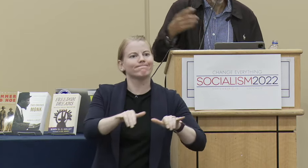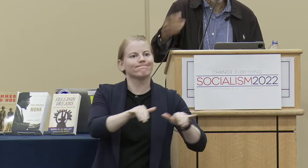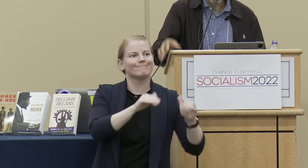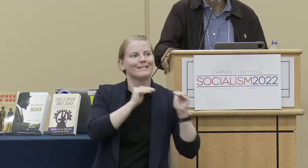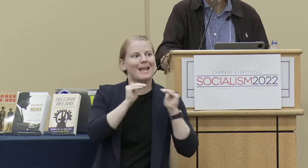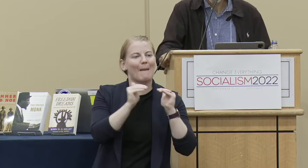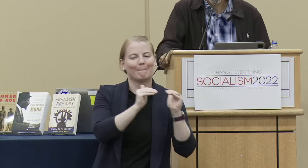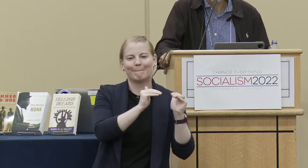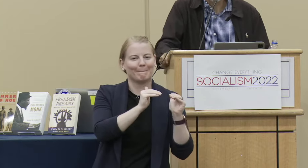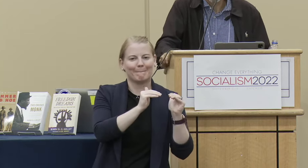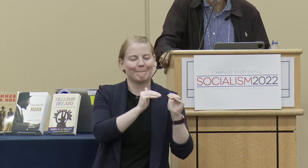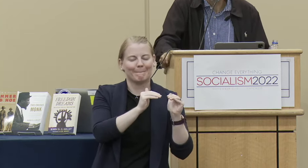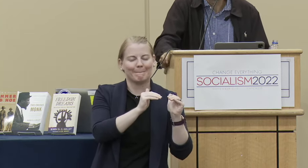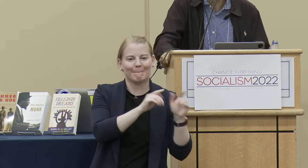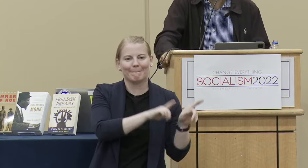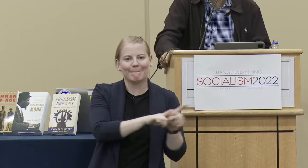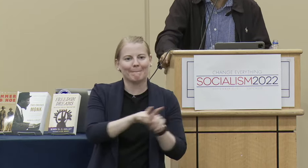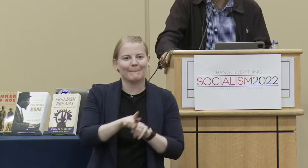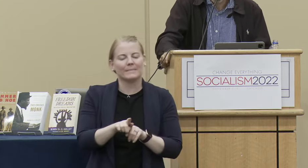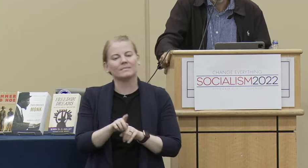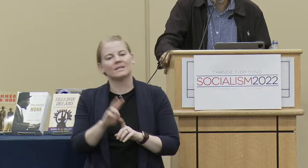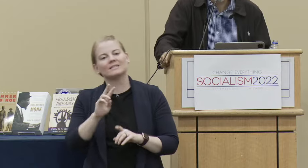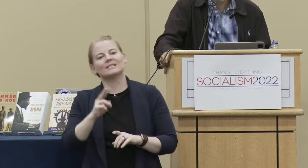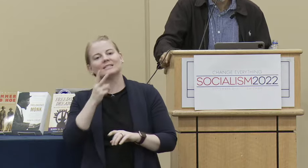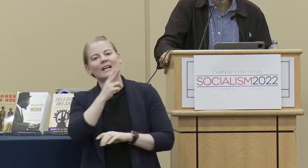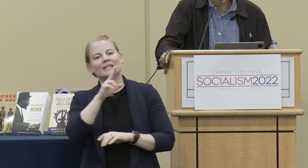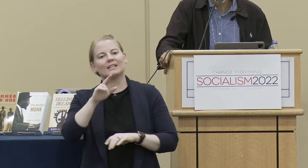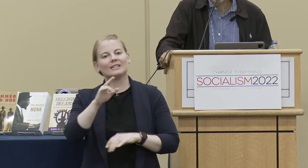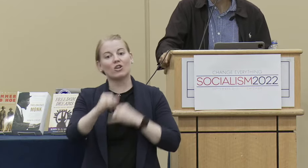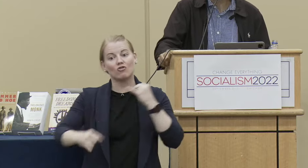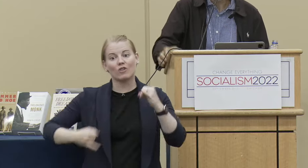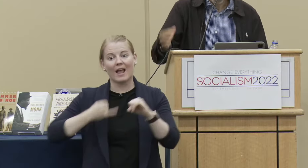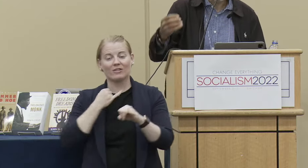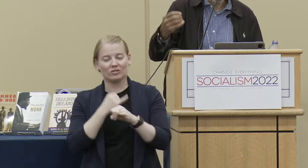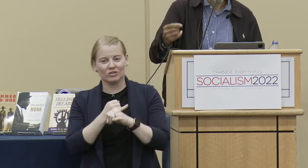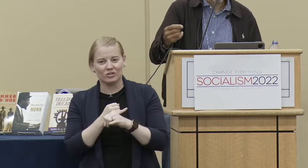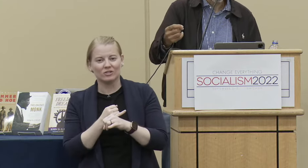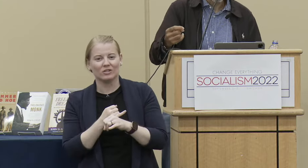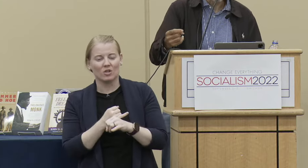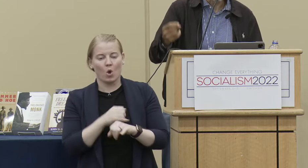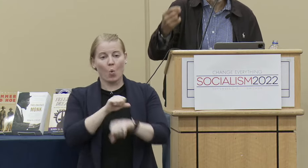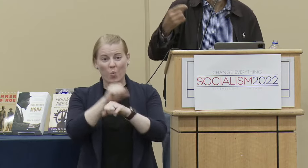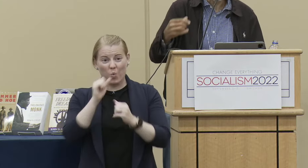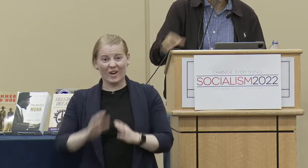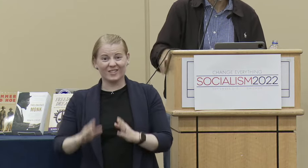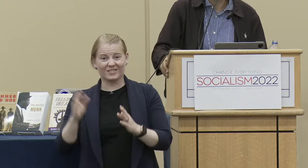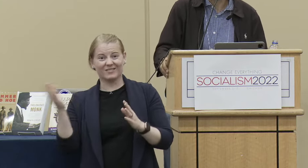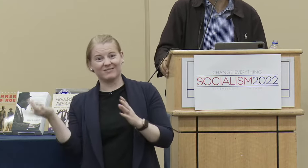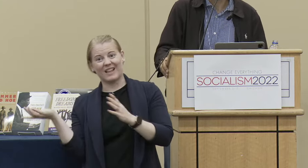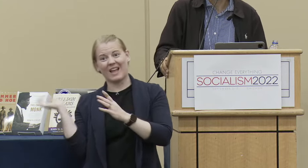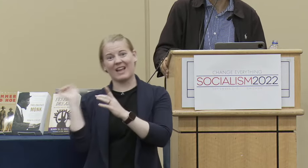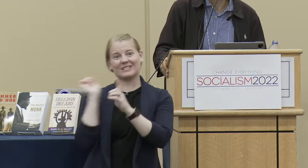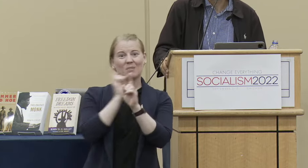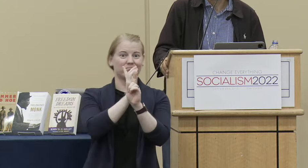nationalisms were the same . Yes, the second international succumbed to nationalist ideology when workers lined up